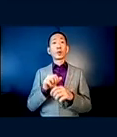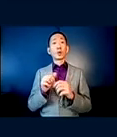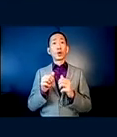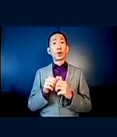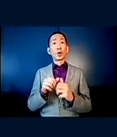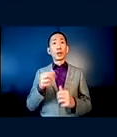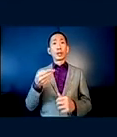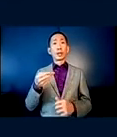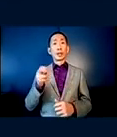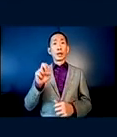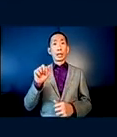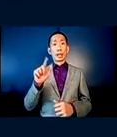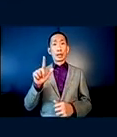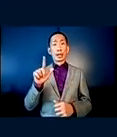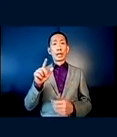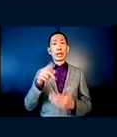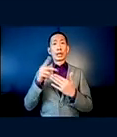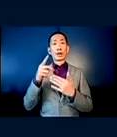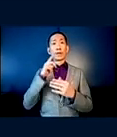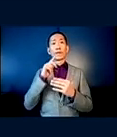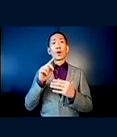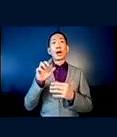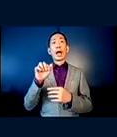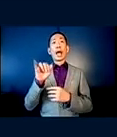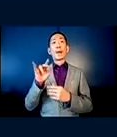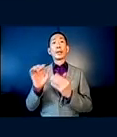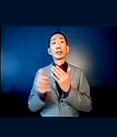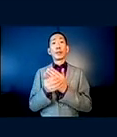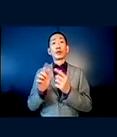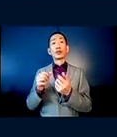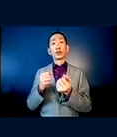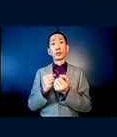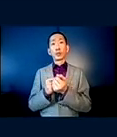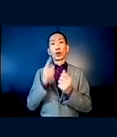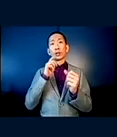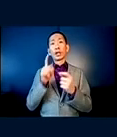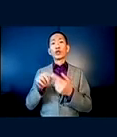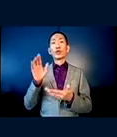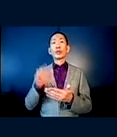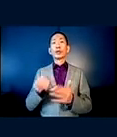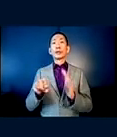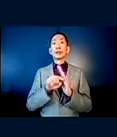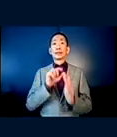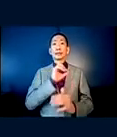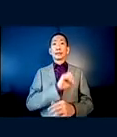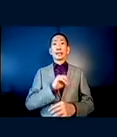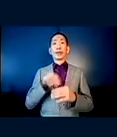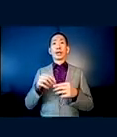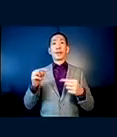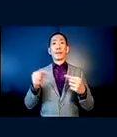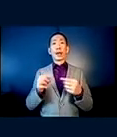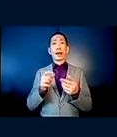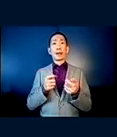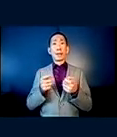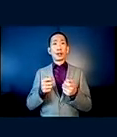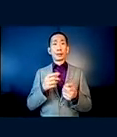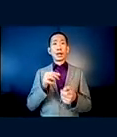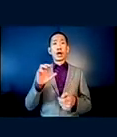WE ALSO WORKED WITH THE HEAL INITIATIVE ON ADMINISTRATIVE SUPPLEMENTS TO SUPPORT STRATEGIES TO REDUCE STIGMA,